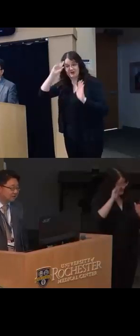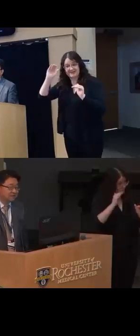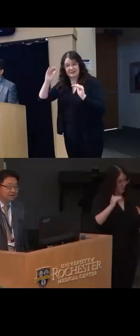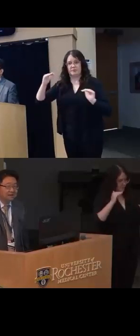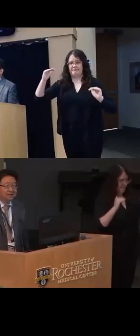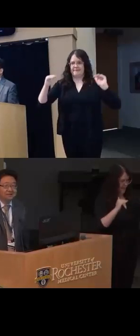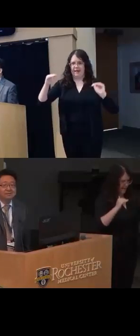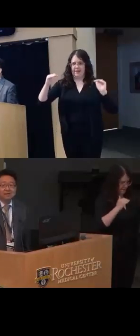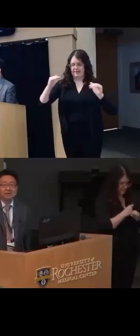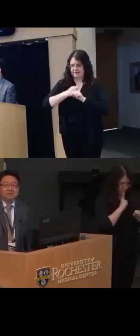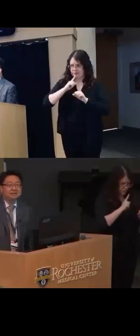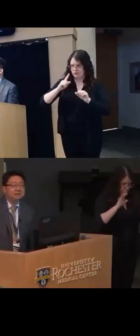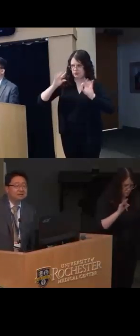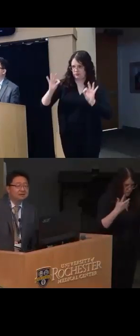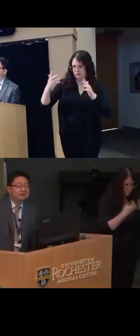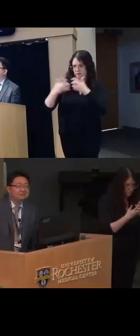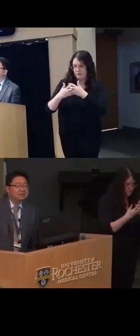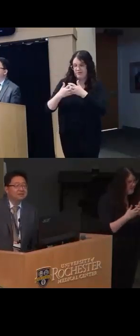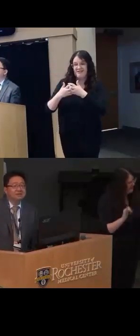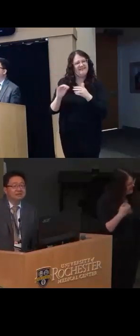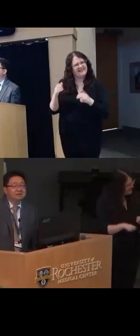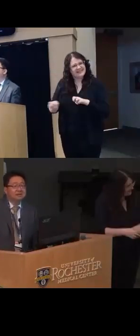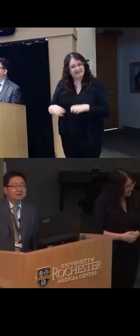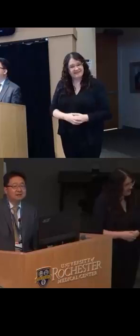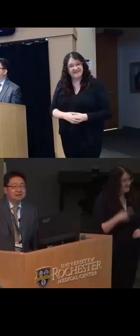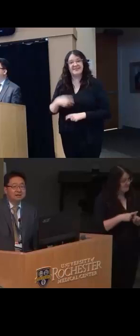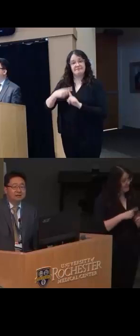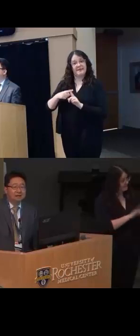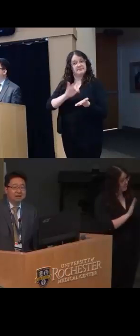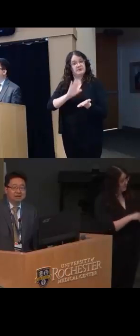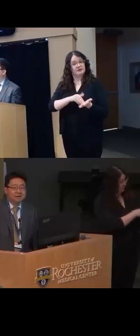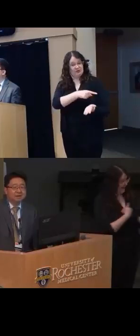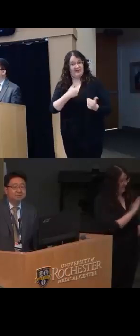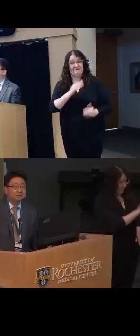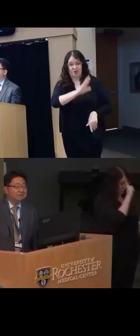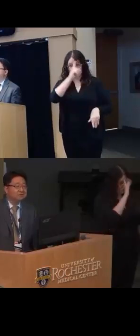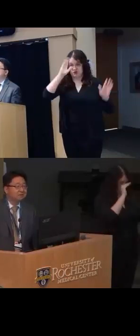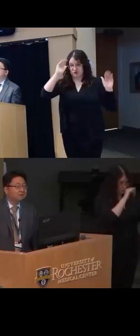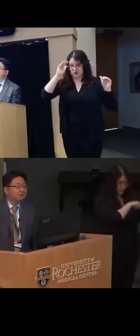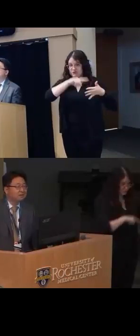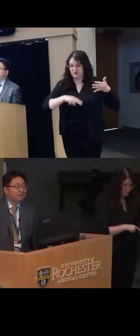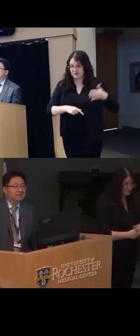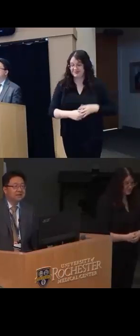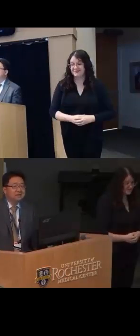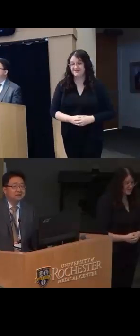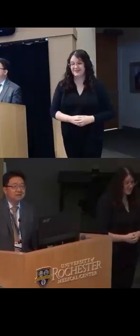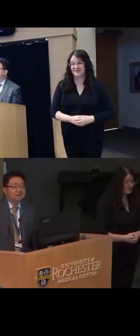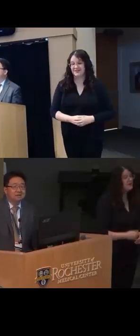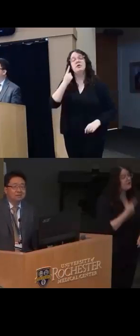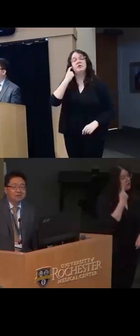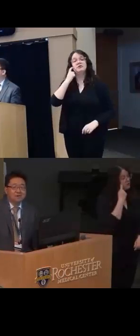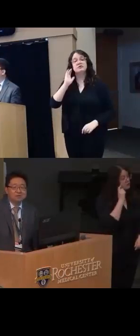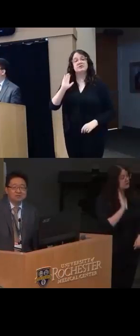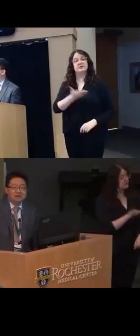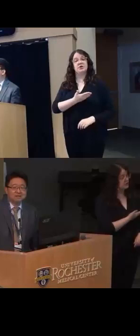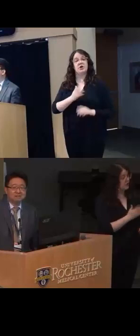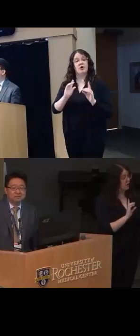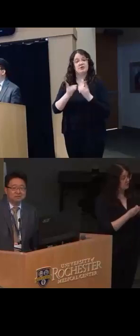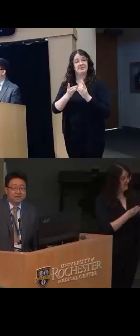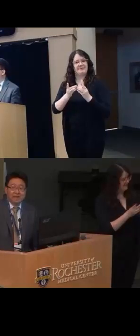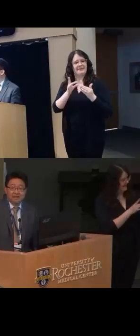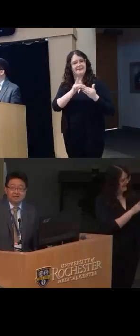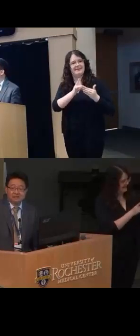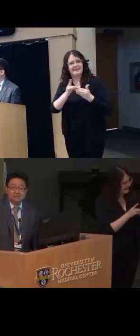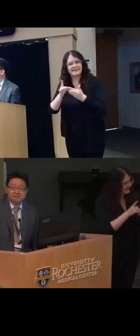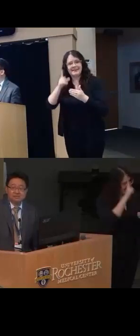and the medical center recently our department has also lead overall strategy for the pain Service